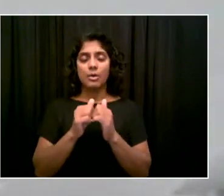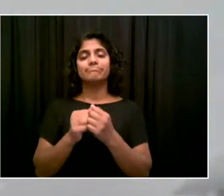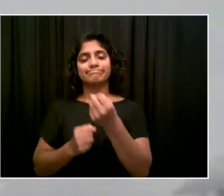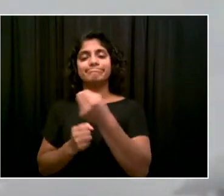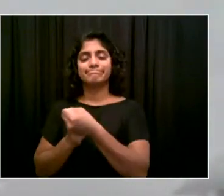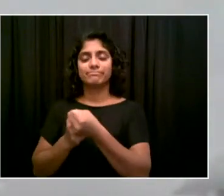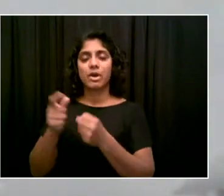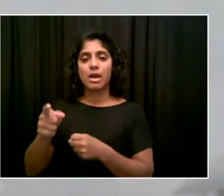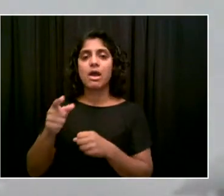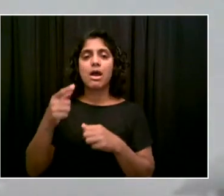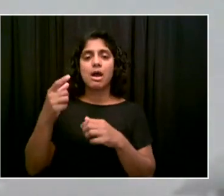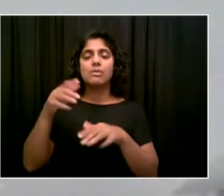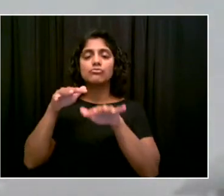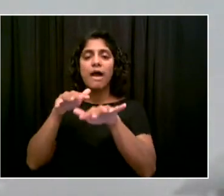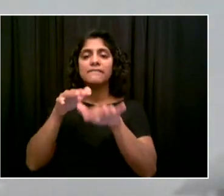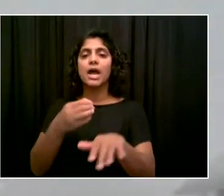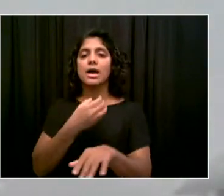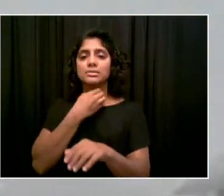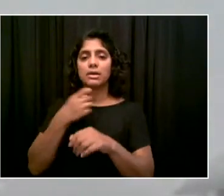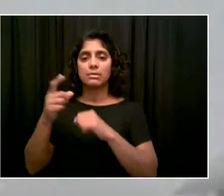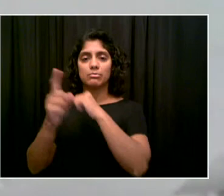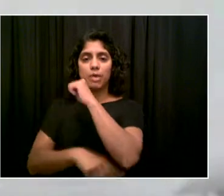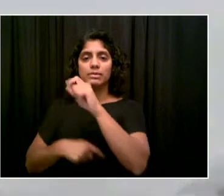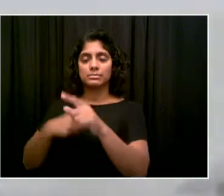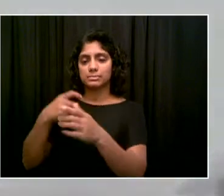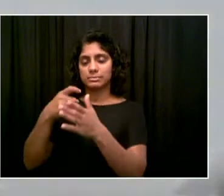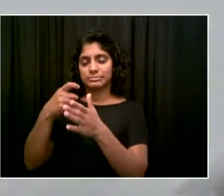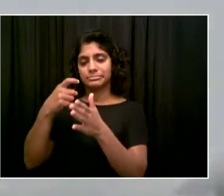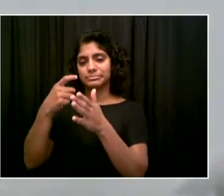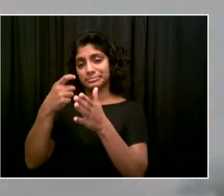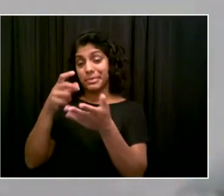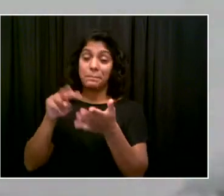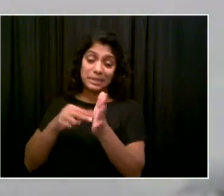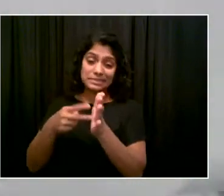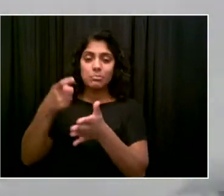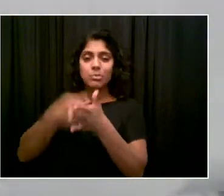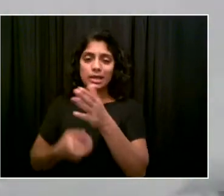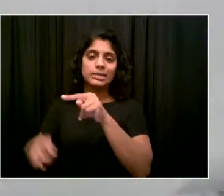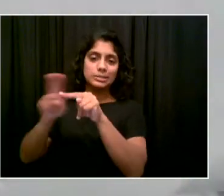PRICING. AS NEW YORK REOPENS AND WE RECOVER WITH A MORE EQUITABLE FUTURE WE NEED TO SEE THE PROGRAM TURNED ON AND WE ARE